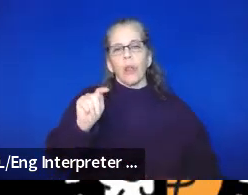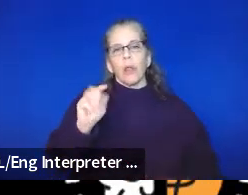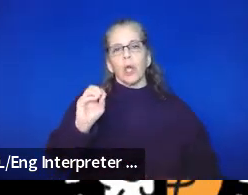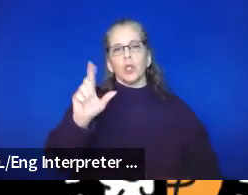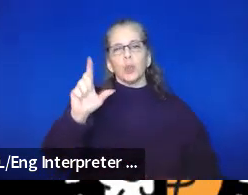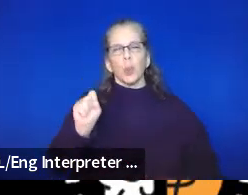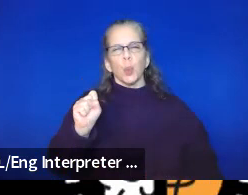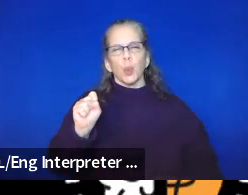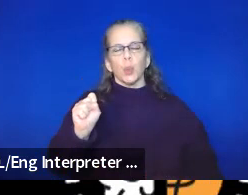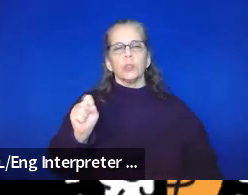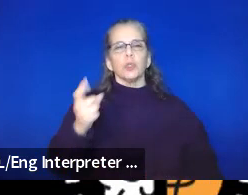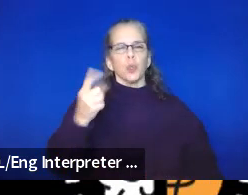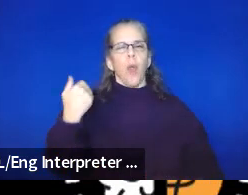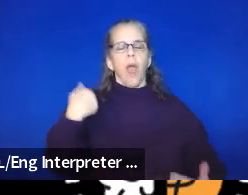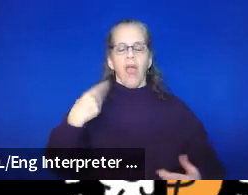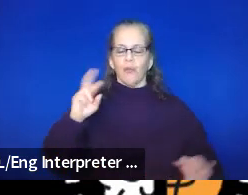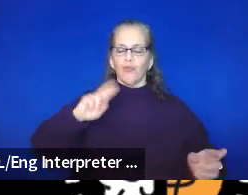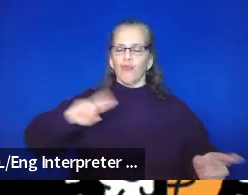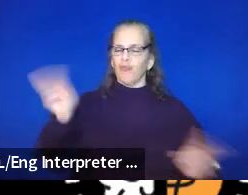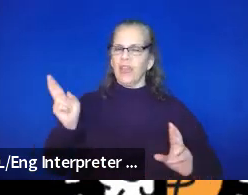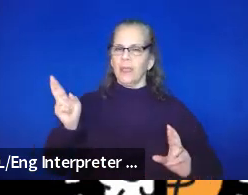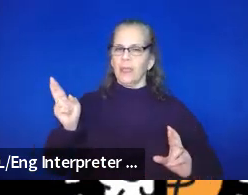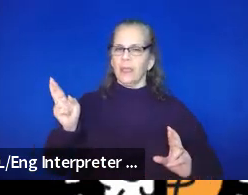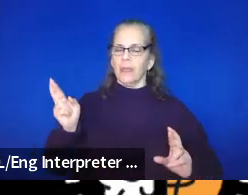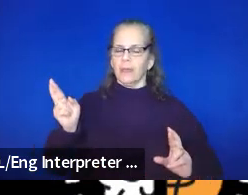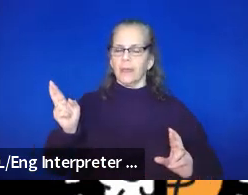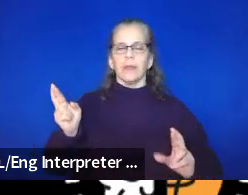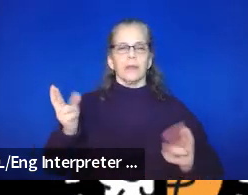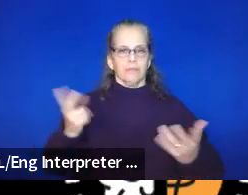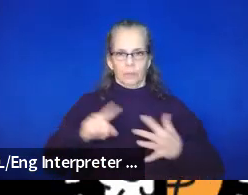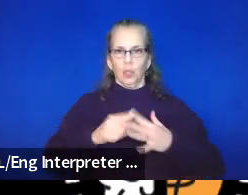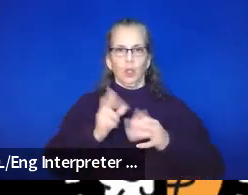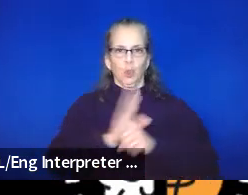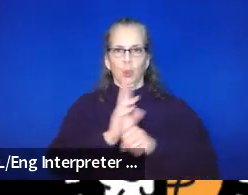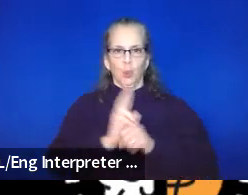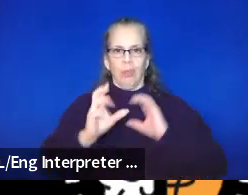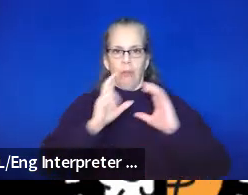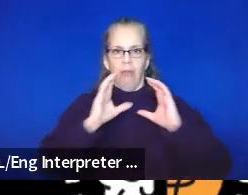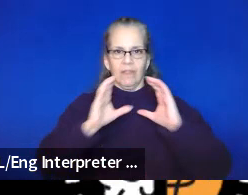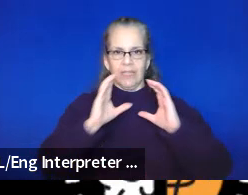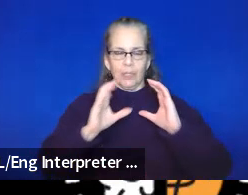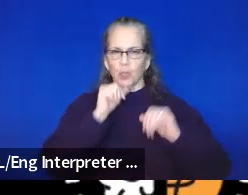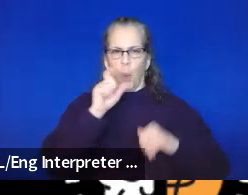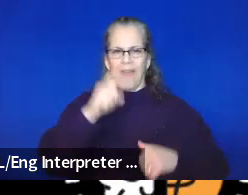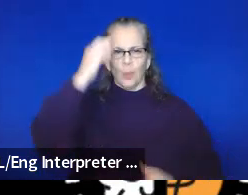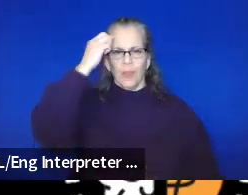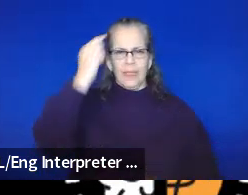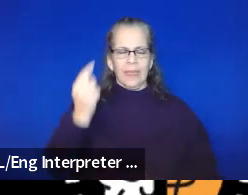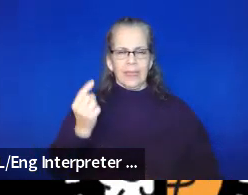pull out of your backpack easily and deploy them in the conversation. You don't have to think about it. And while you're doing this, you can watch the other